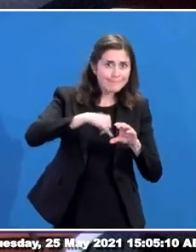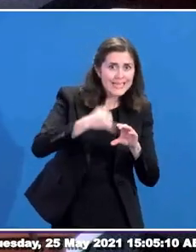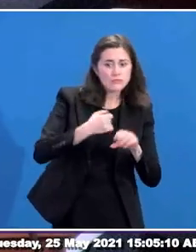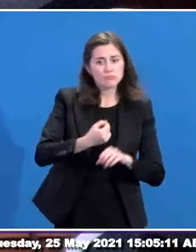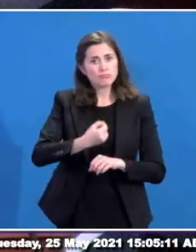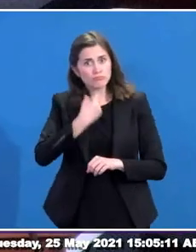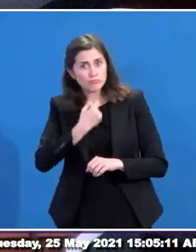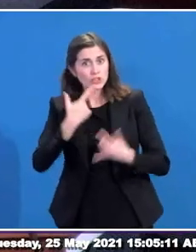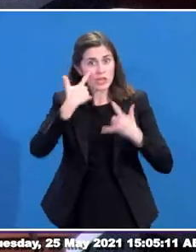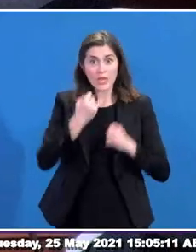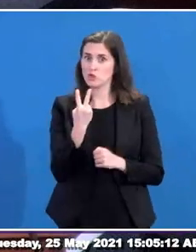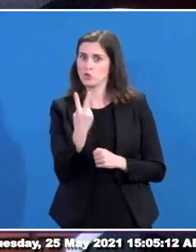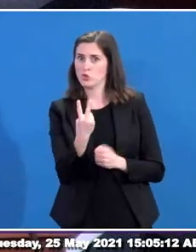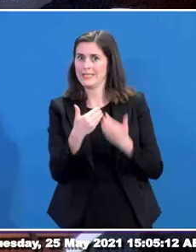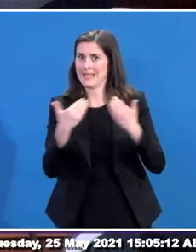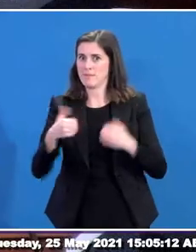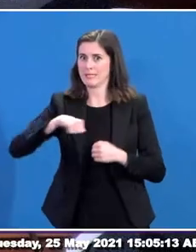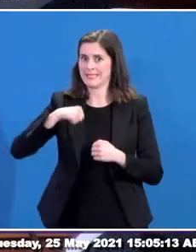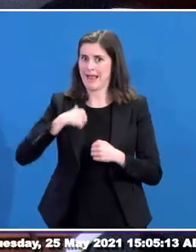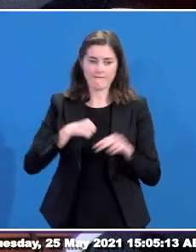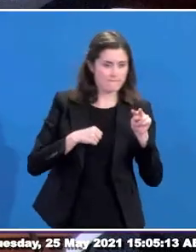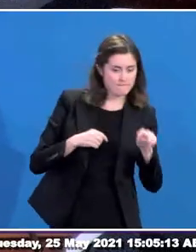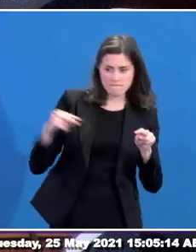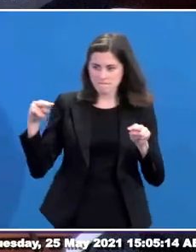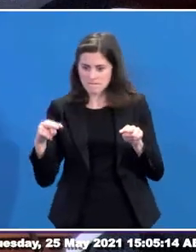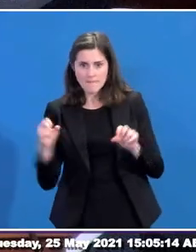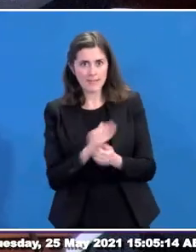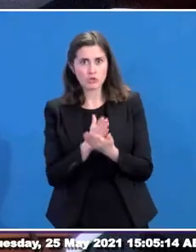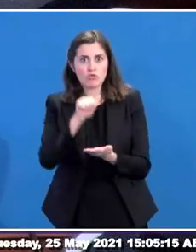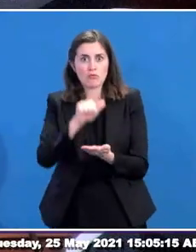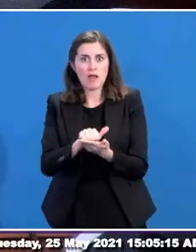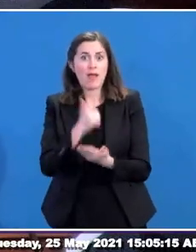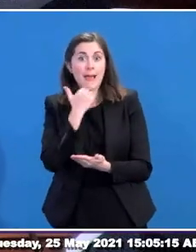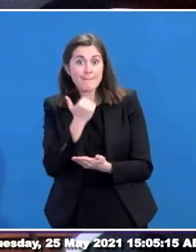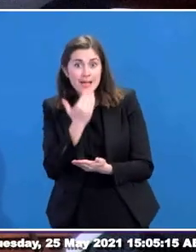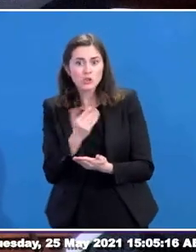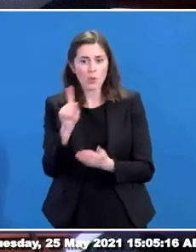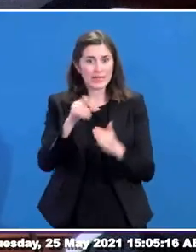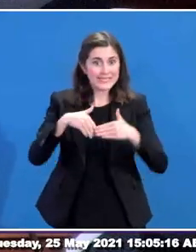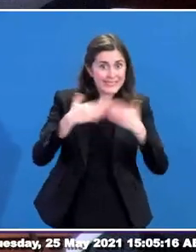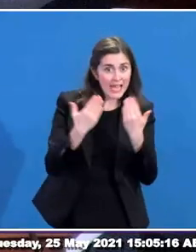the meds were correct for the client and the date, dosage and time was correct.